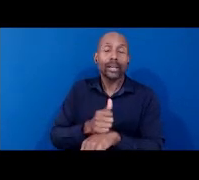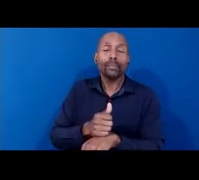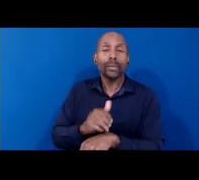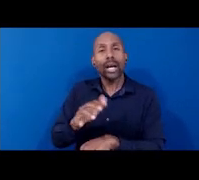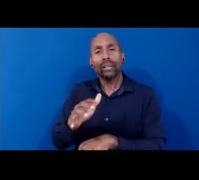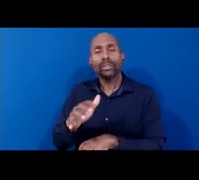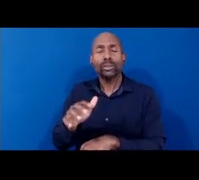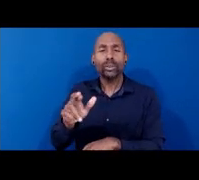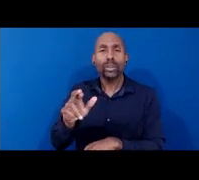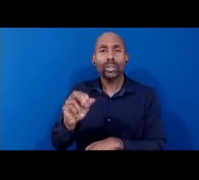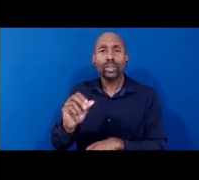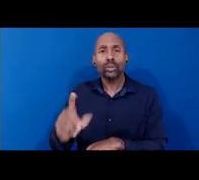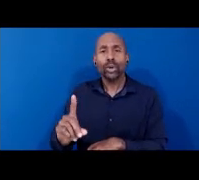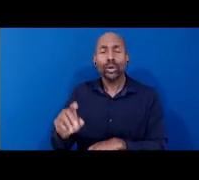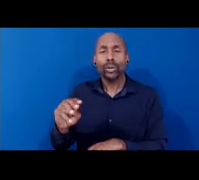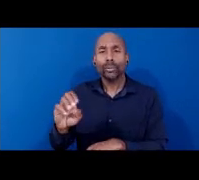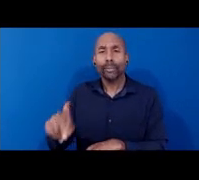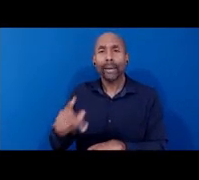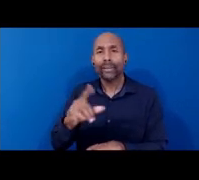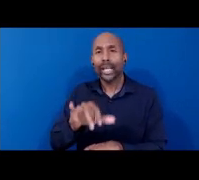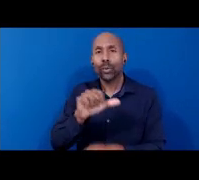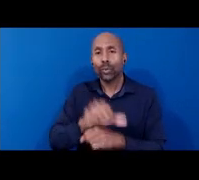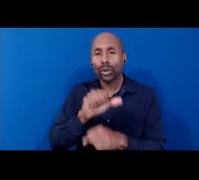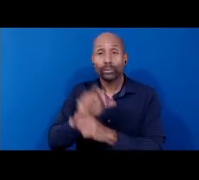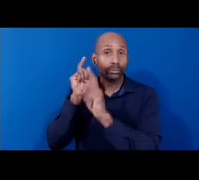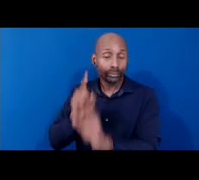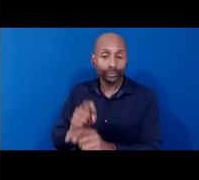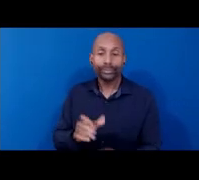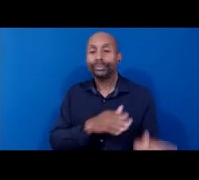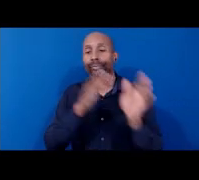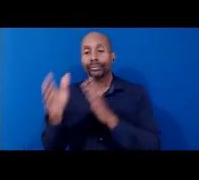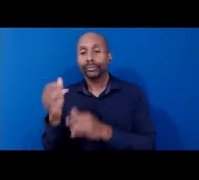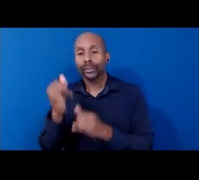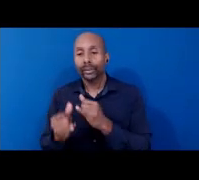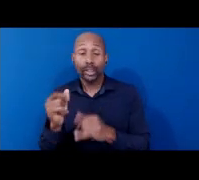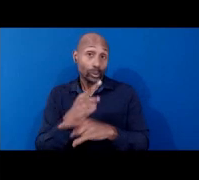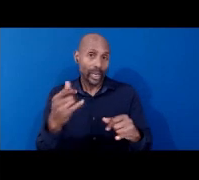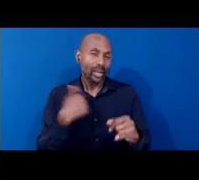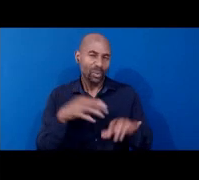And that's what we want to focus on today. And lastly, Beyond 100K creates a container to bring the